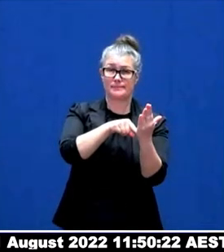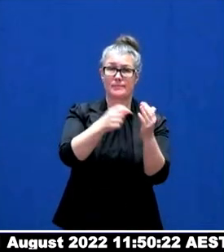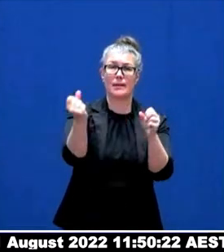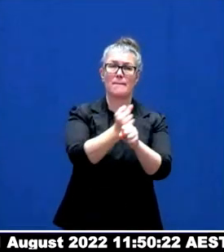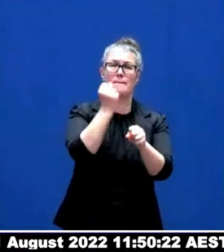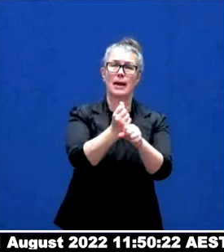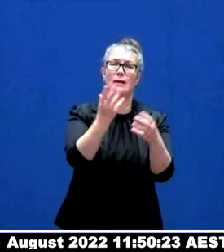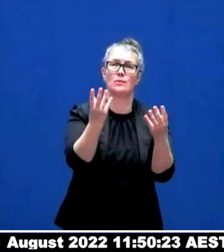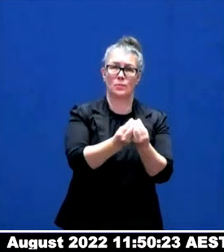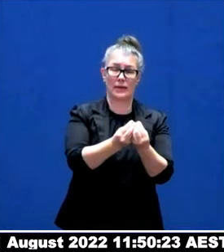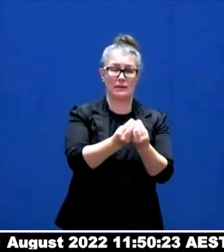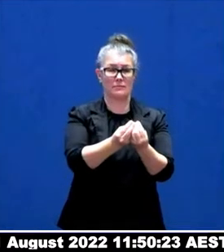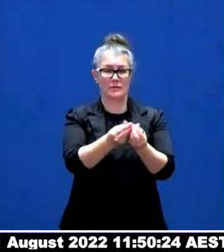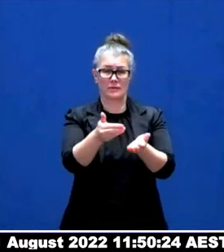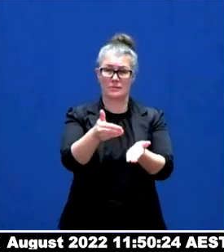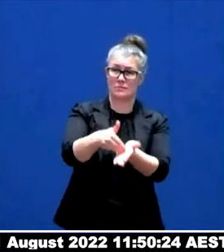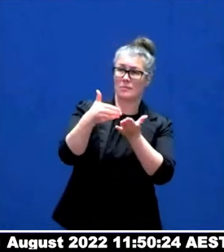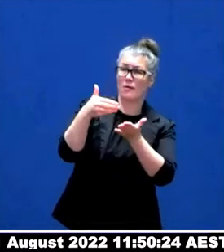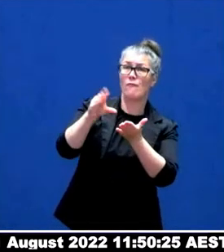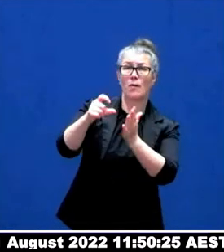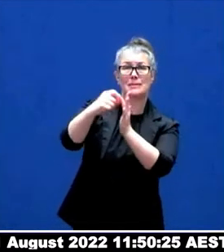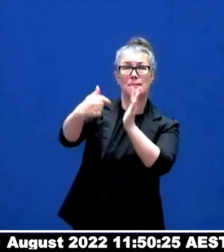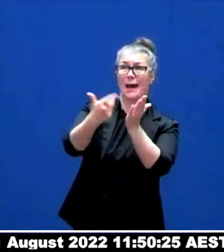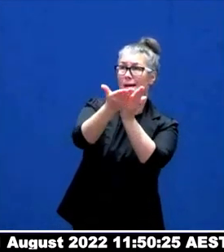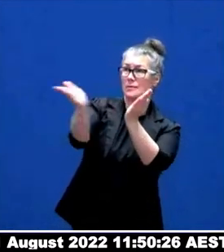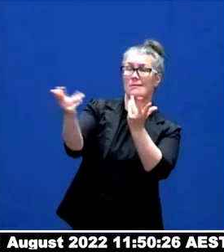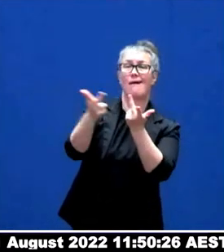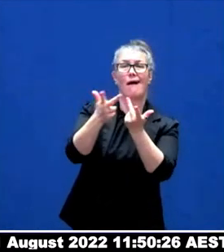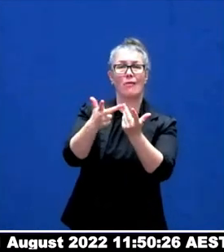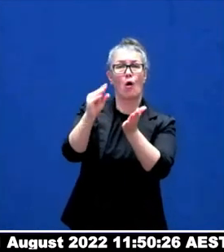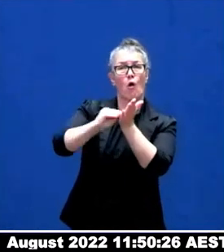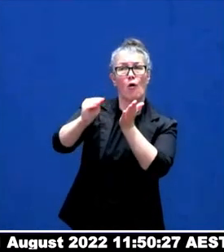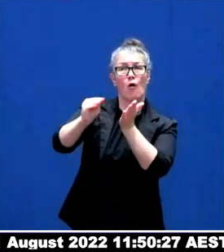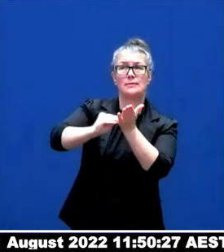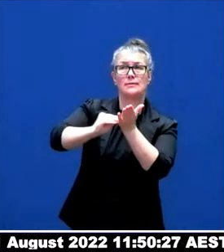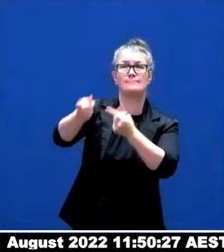assistance across the Department and from other officers; is that right? That is correct.